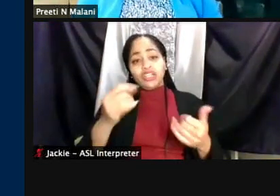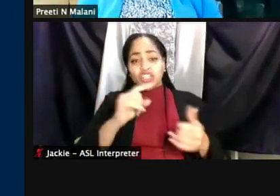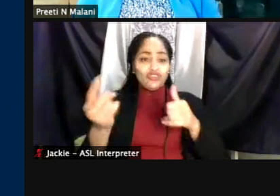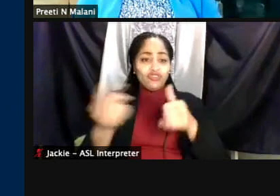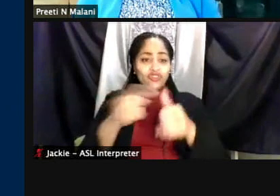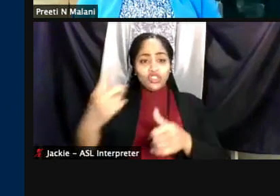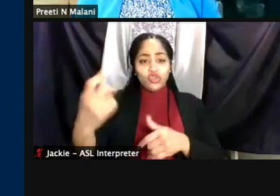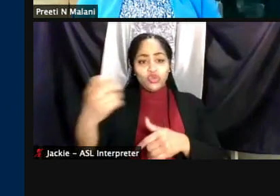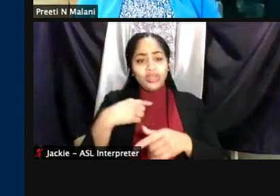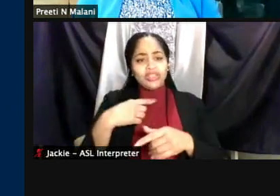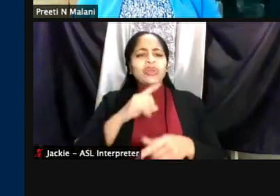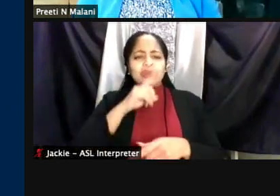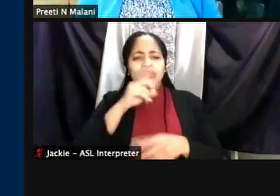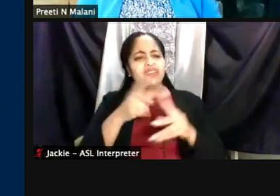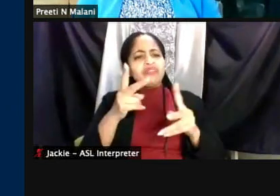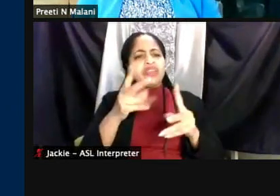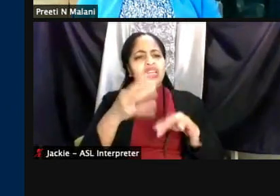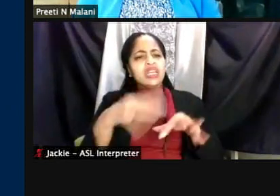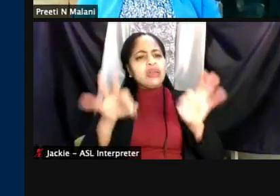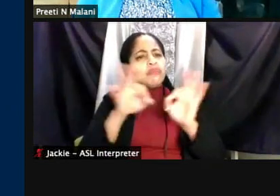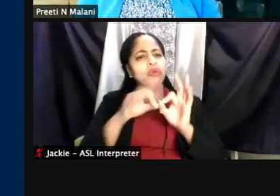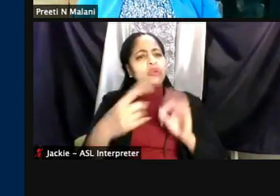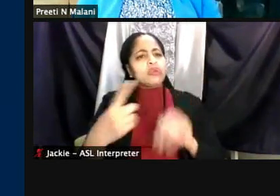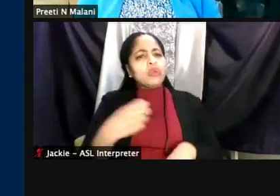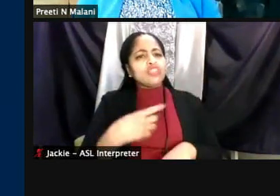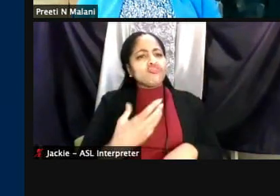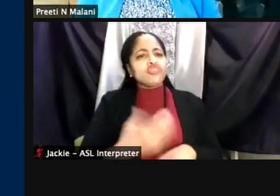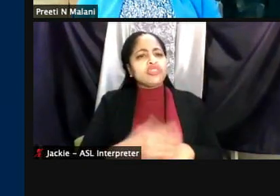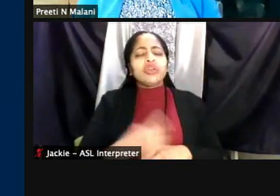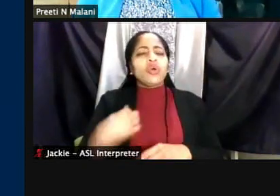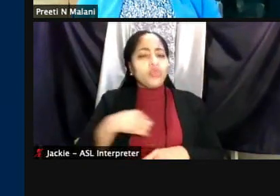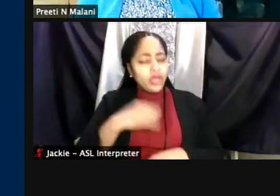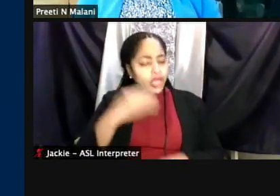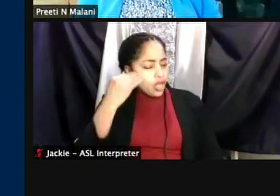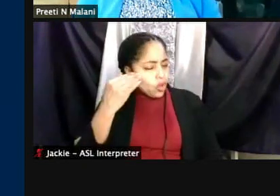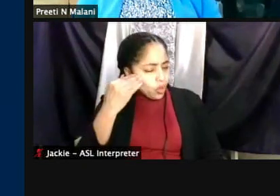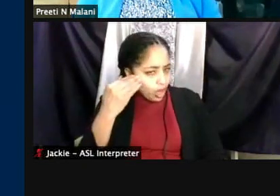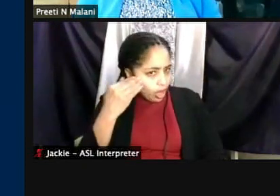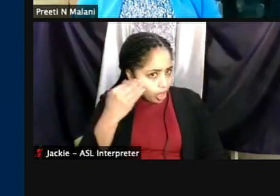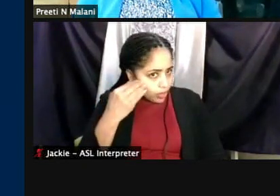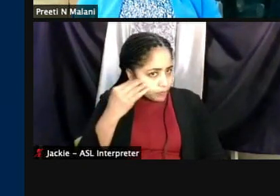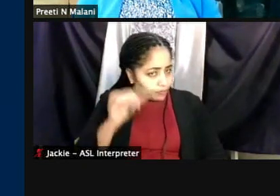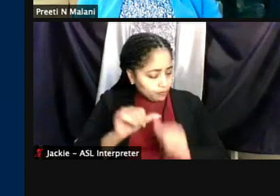which is really a very important one, we are well aware of the continuing challenges